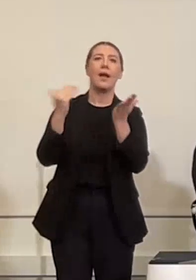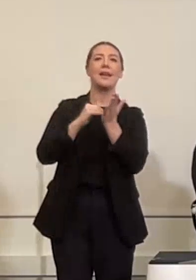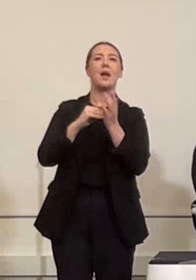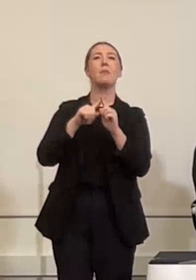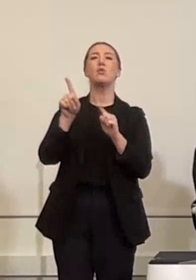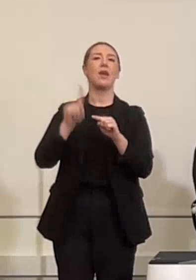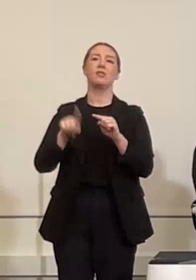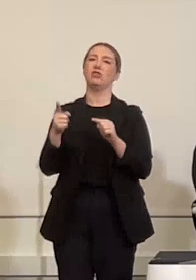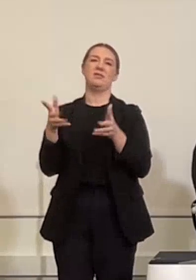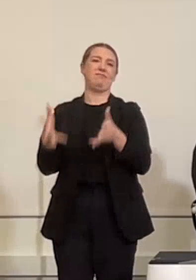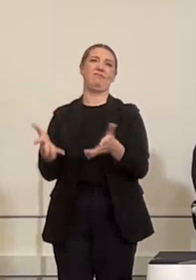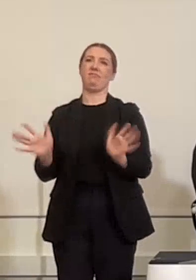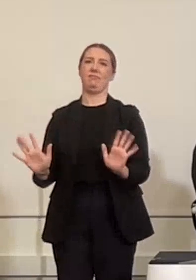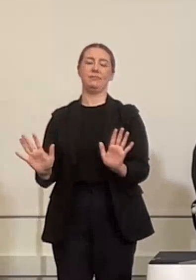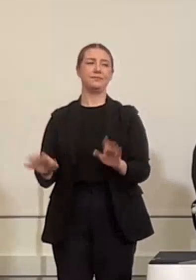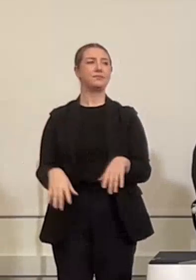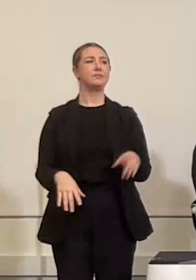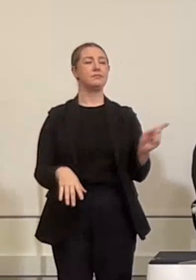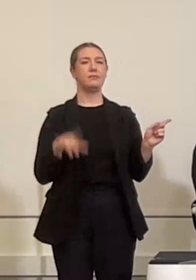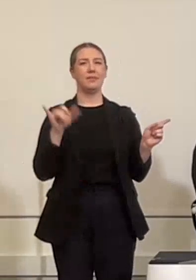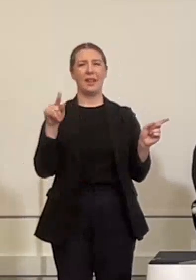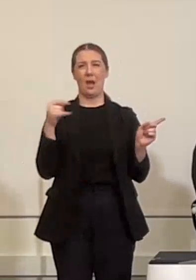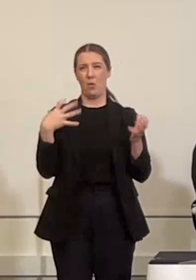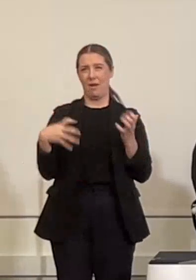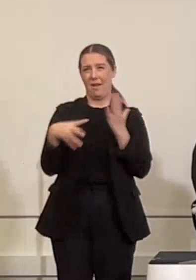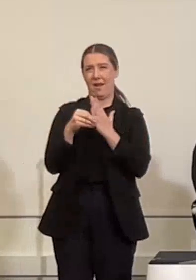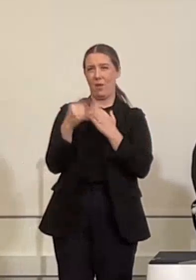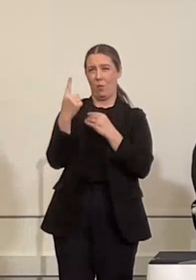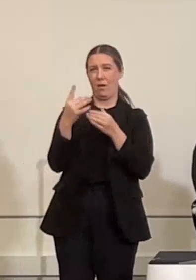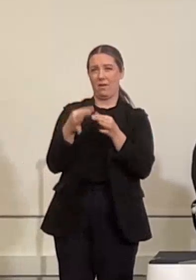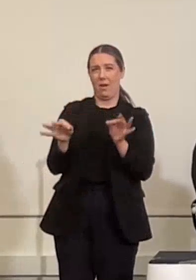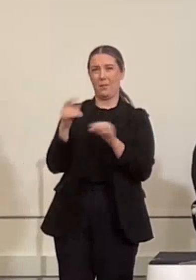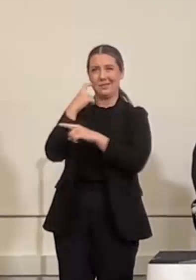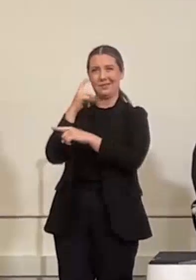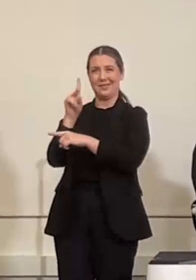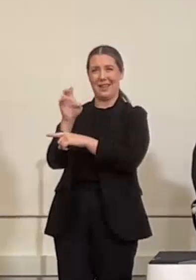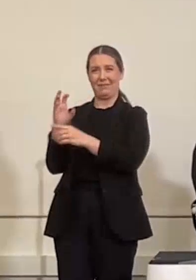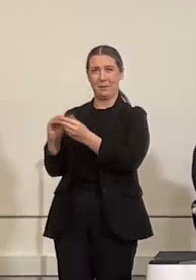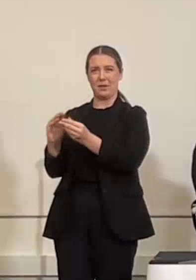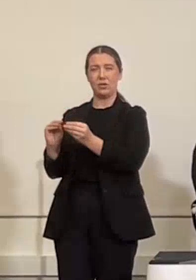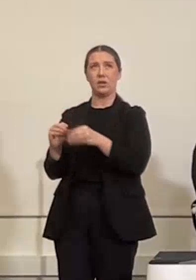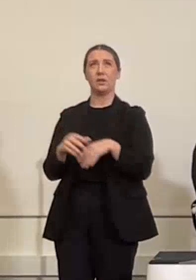I just threw one thing on there to Dave's comment about and that